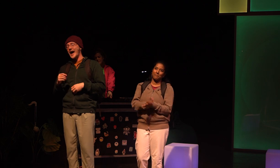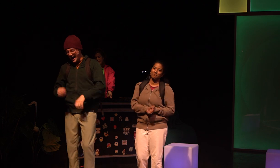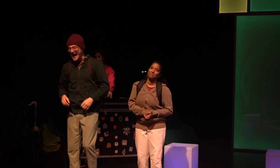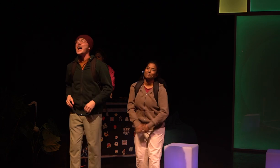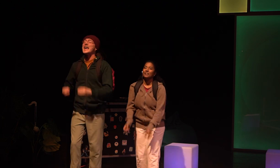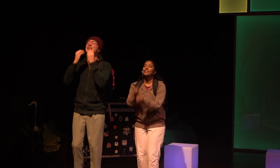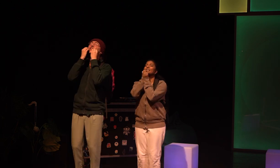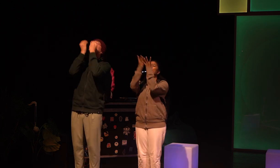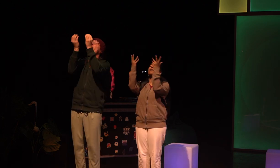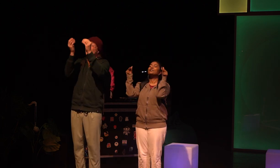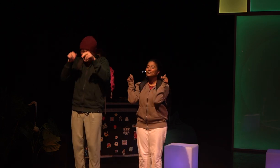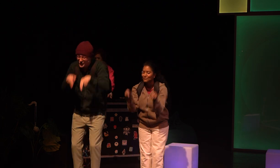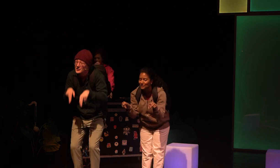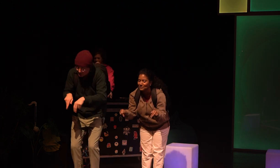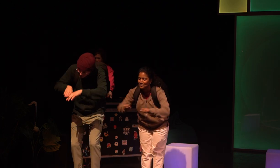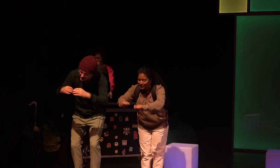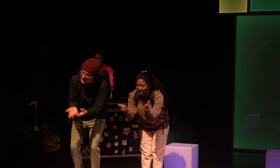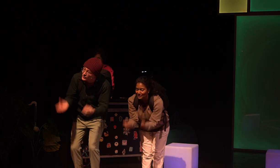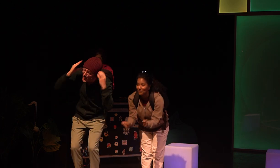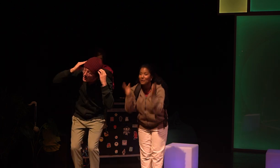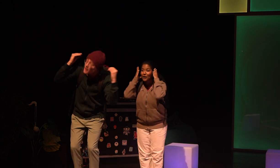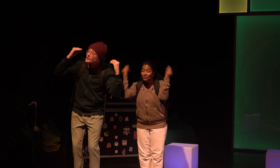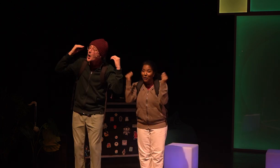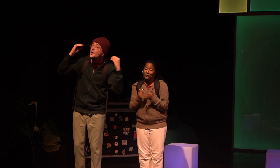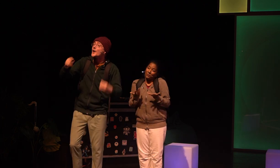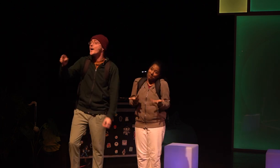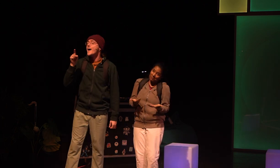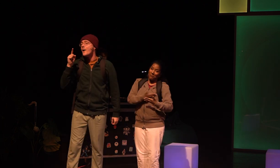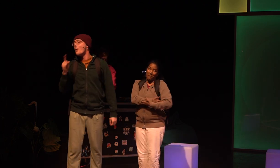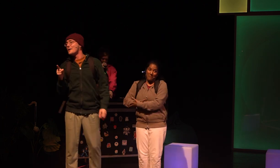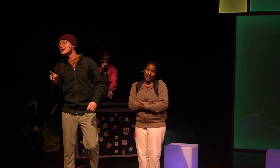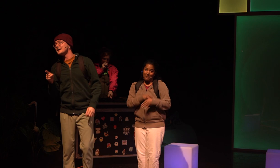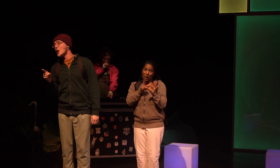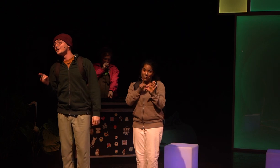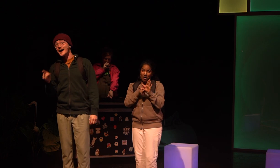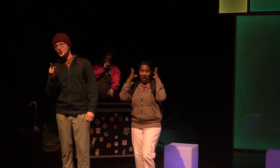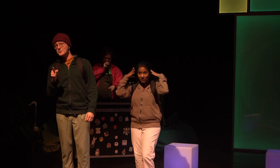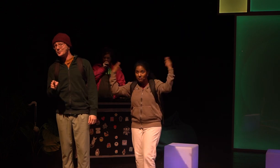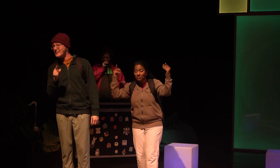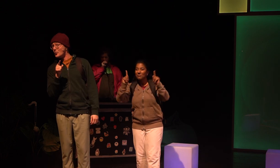He is a gorgeous French Bulldog dressed up as Grogu or baby Yoda, as some